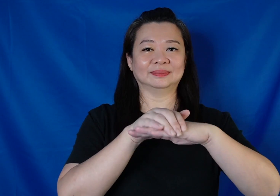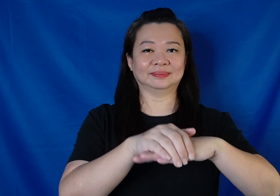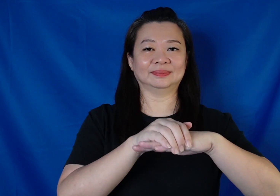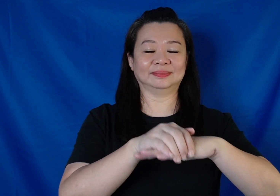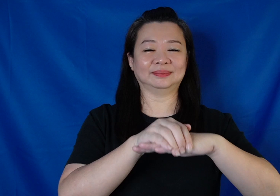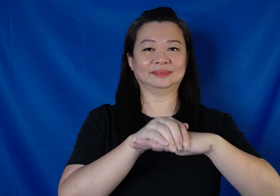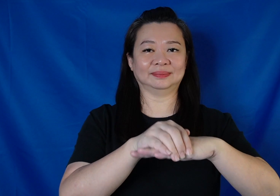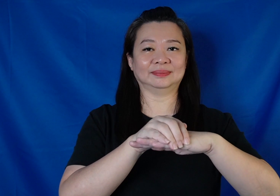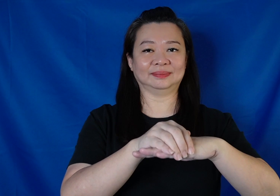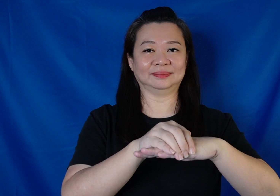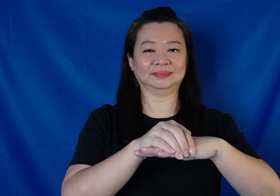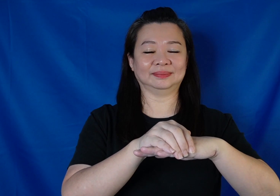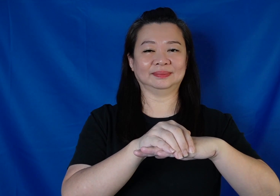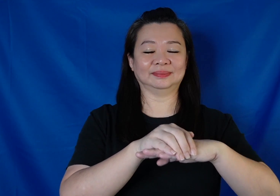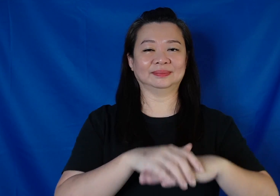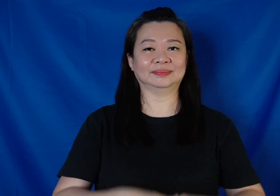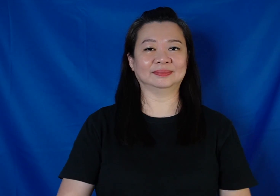ENGLISH, England (VAR. 1)